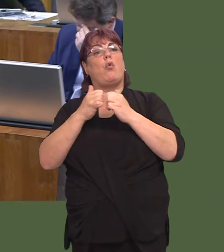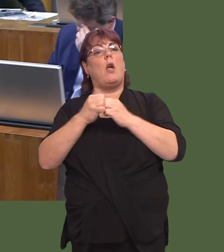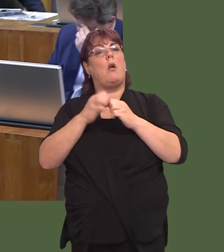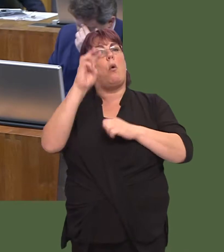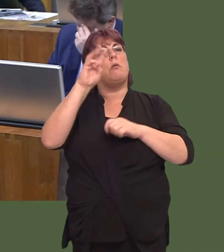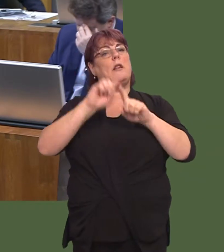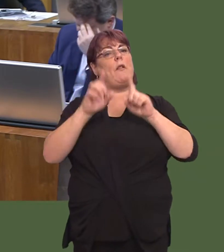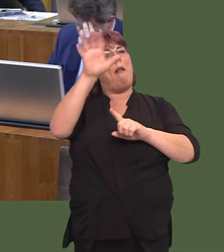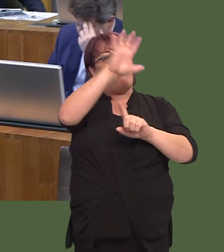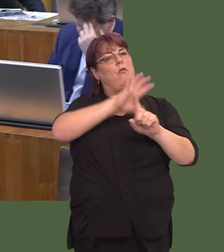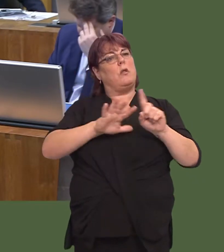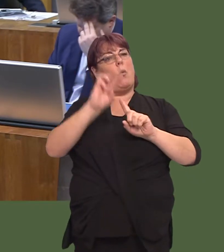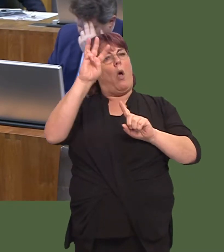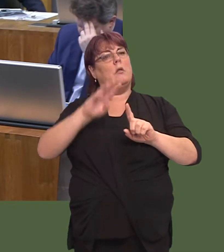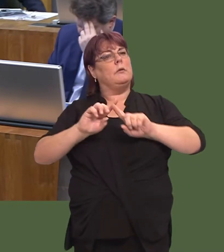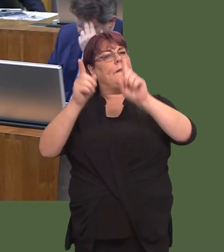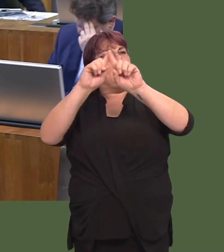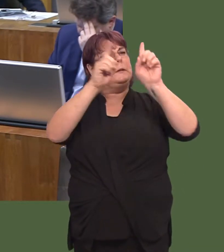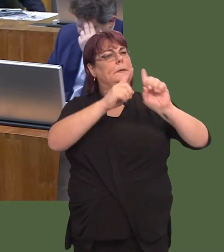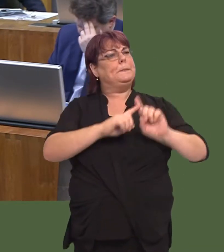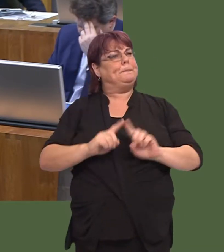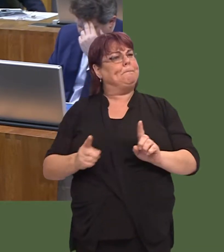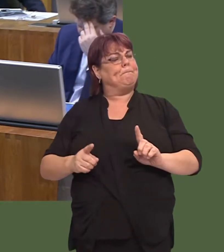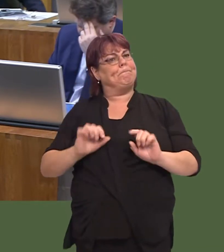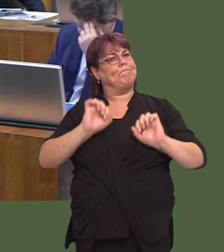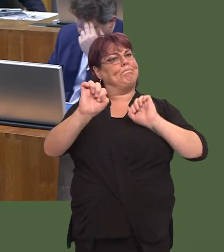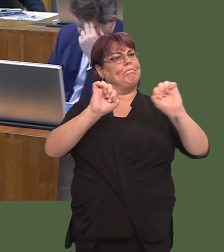When it comes to younger people, much of it starts in schools, to my mind.